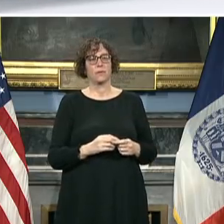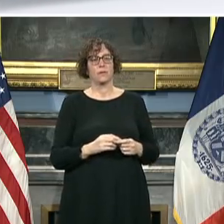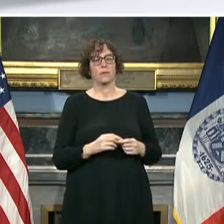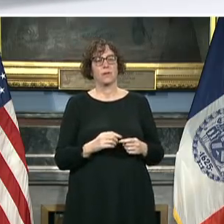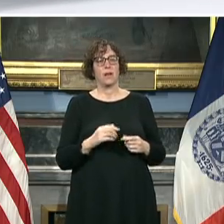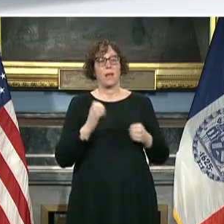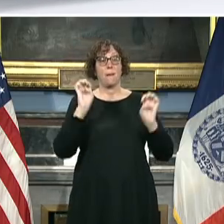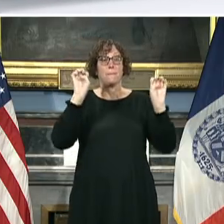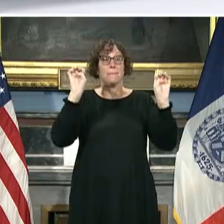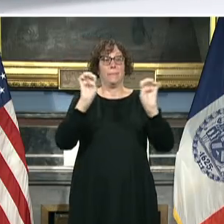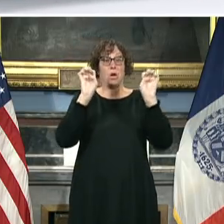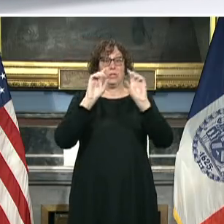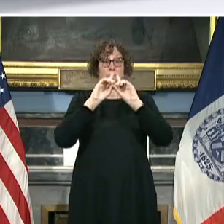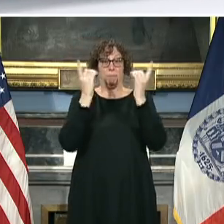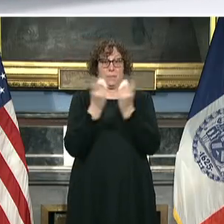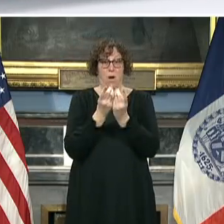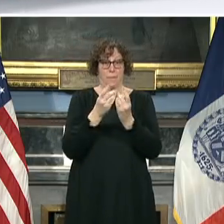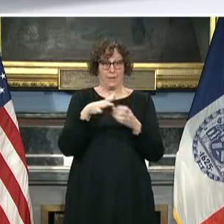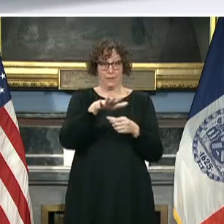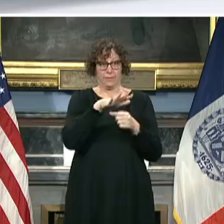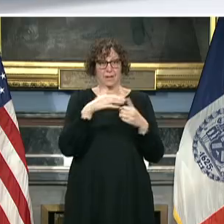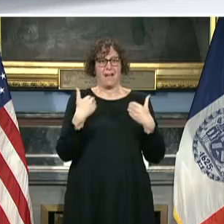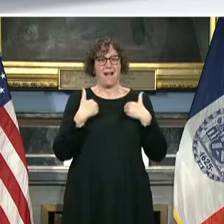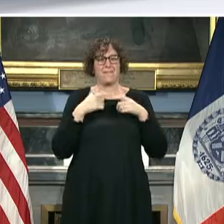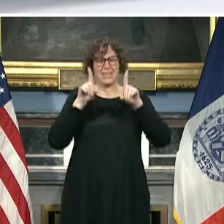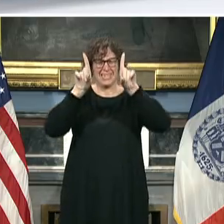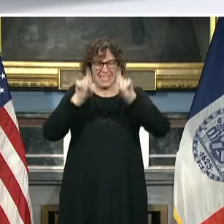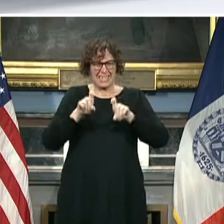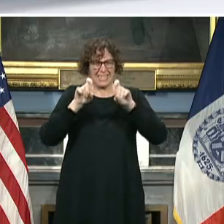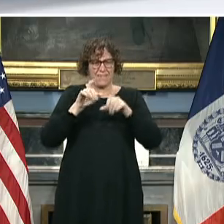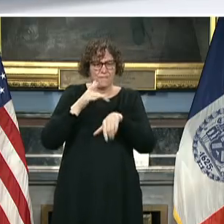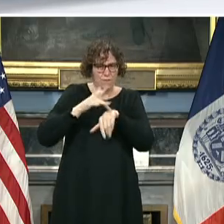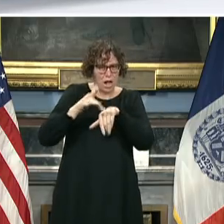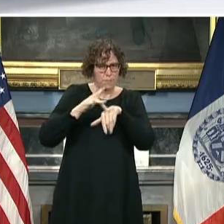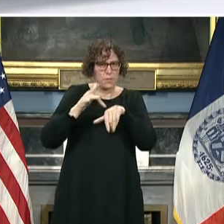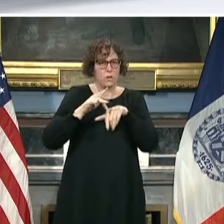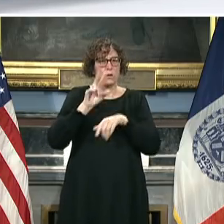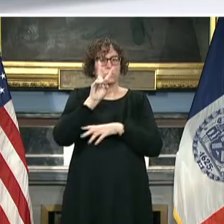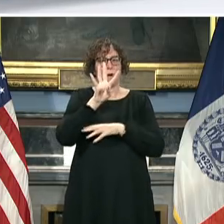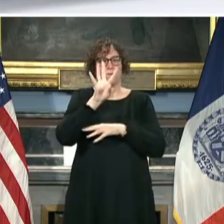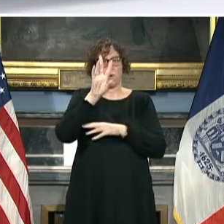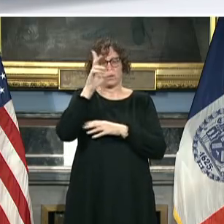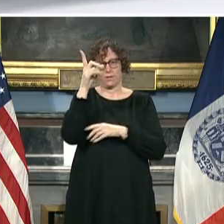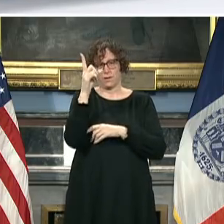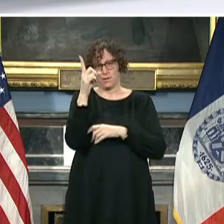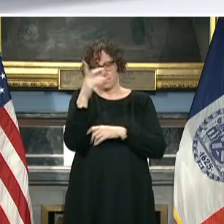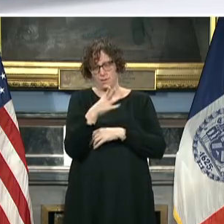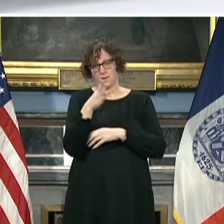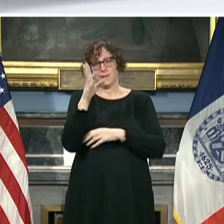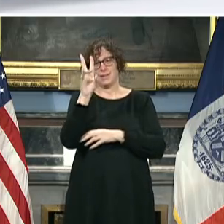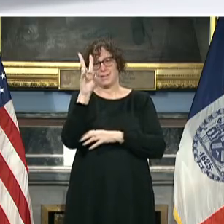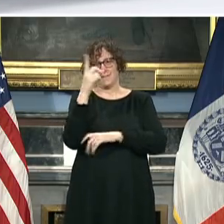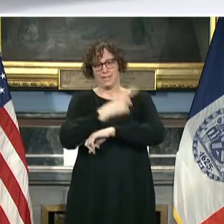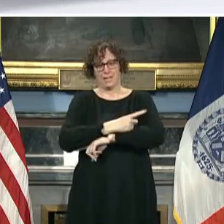IN OUR EMERGENCY DEPARTMENT. WE REA OLFLOWING